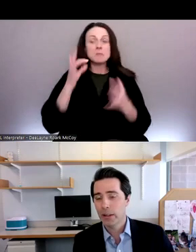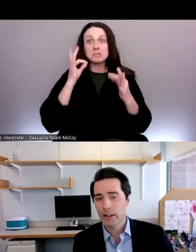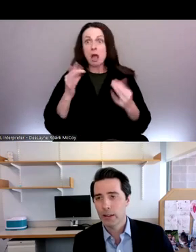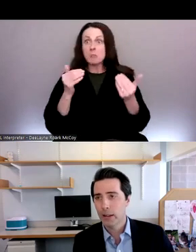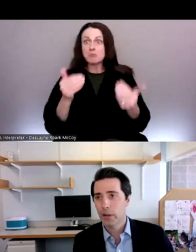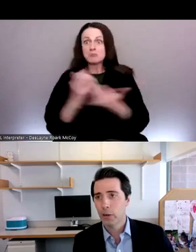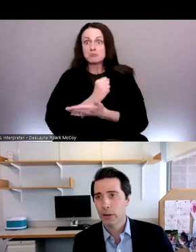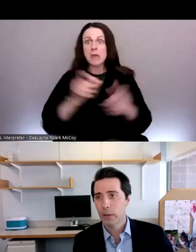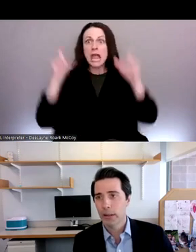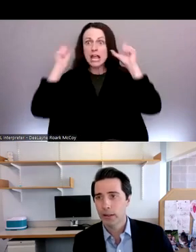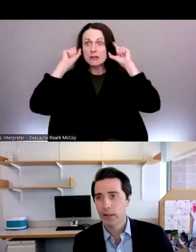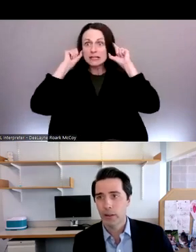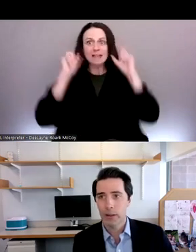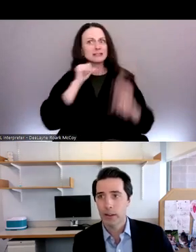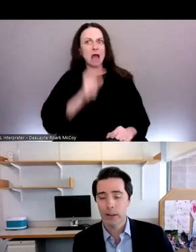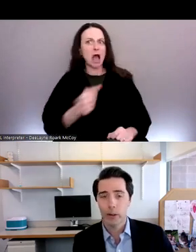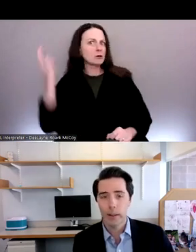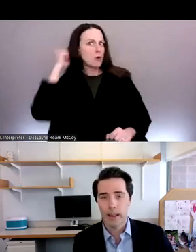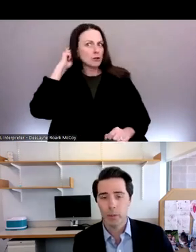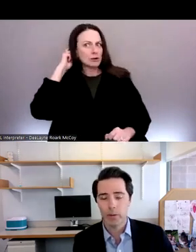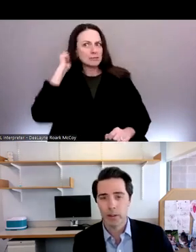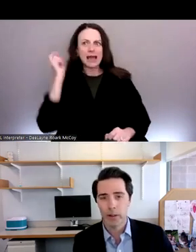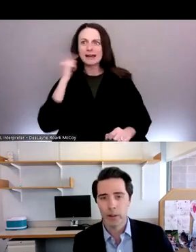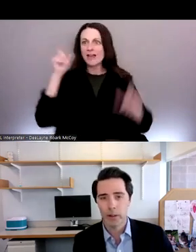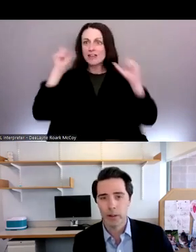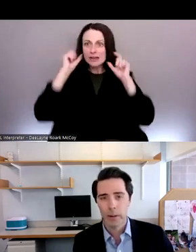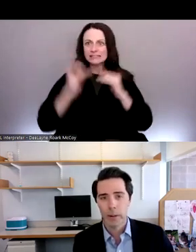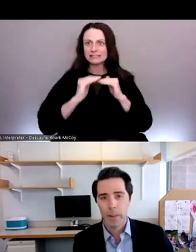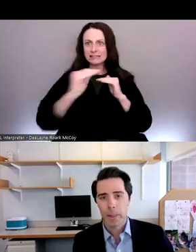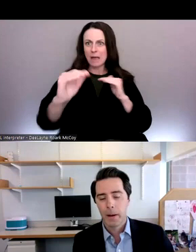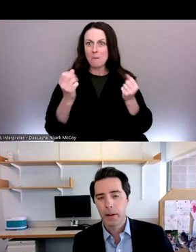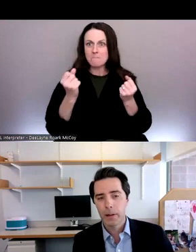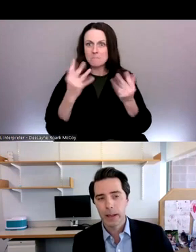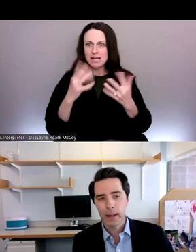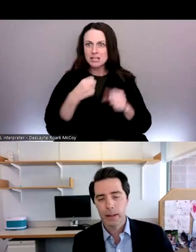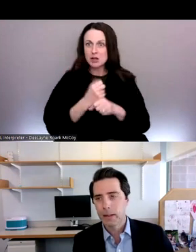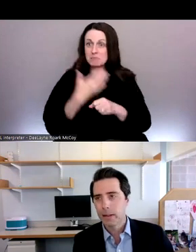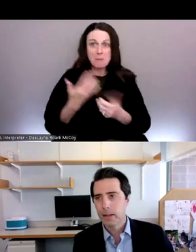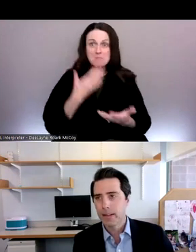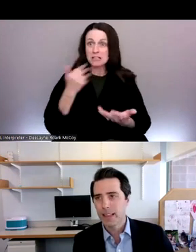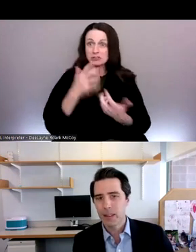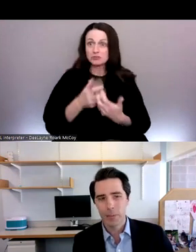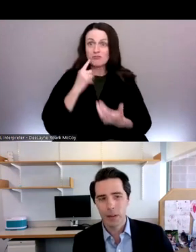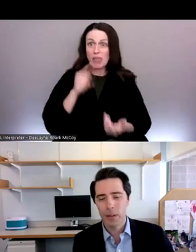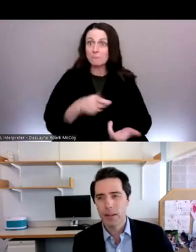hearing aids instead of Cochlear implants if their hearing is going to be stable for years